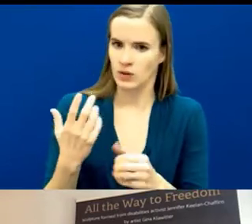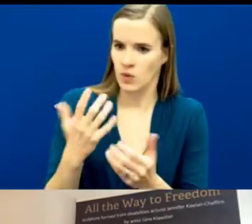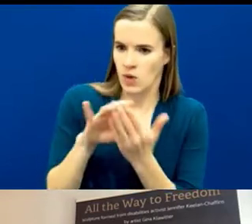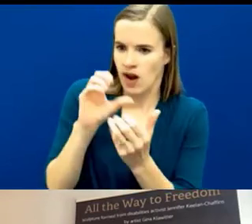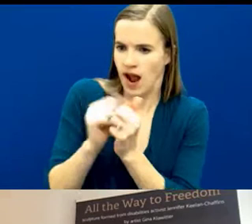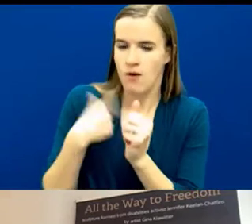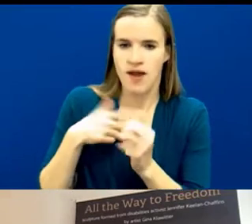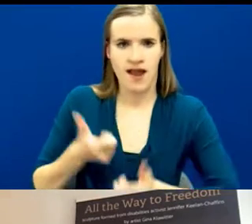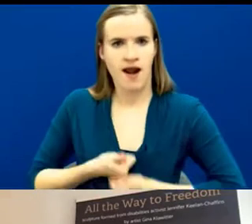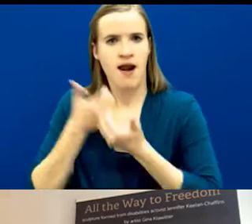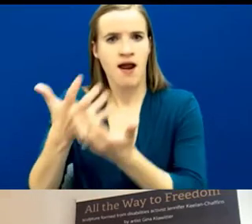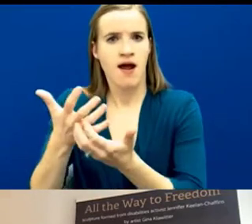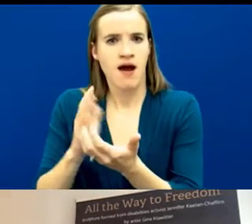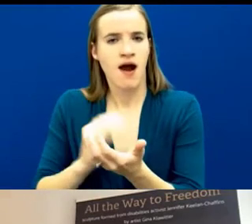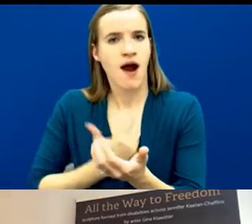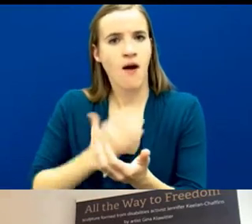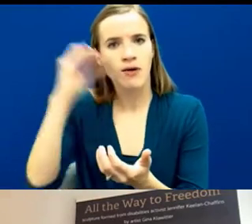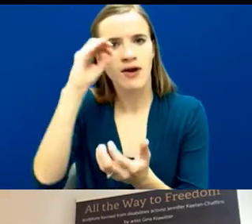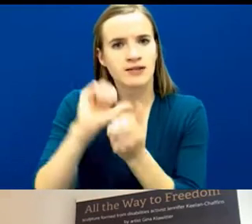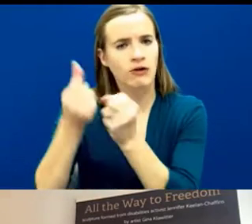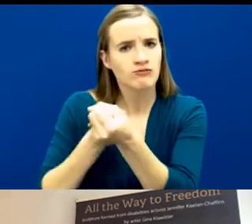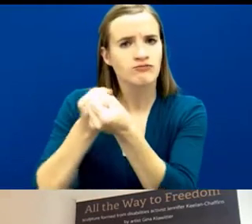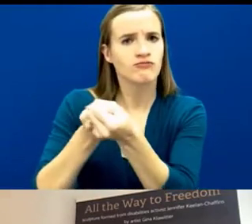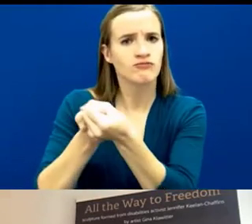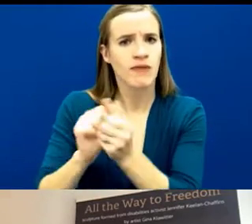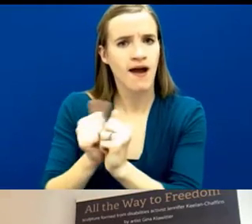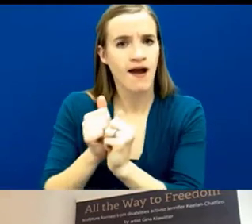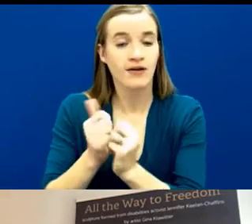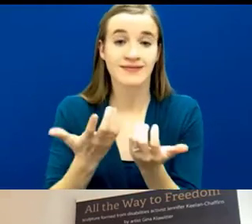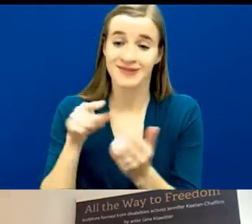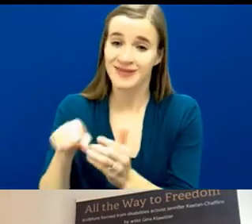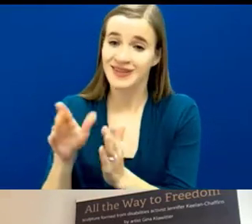so we just love this book. And I'm so thankful to be a part of this event. And